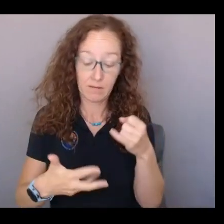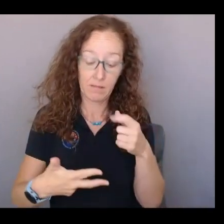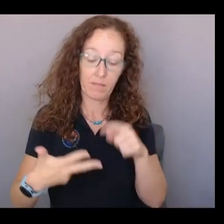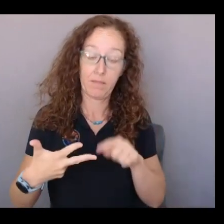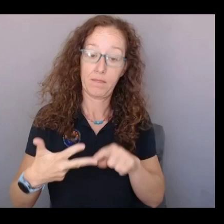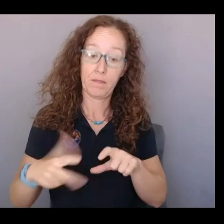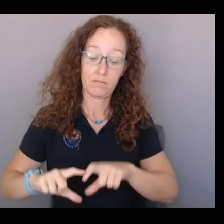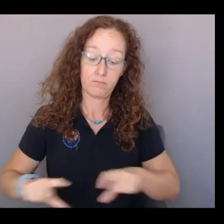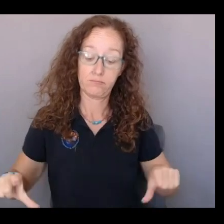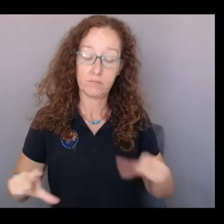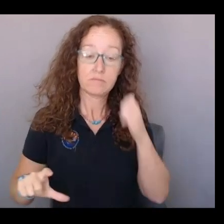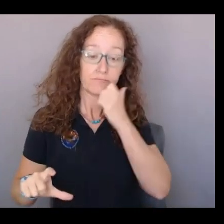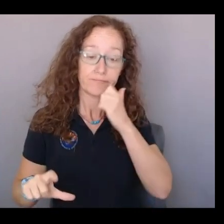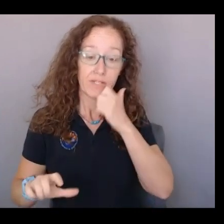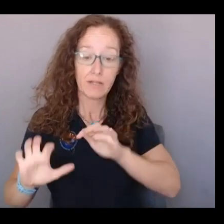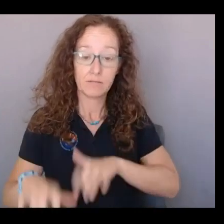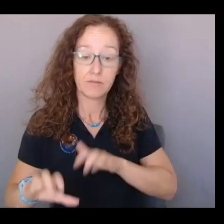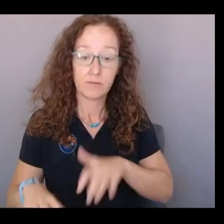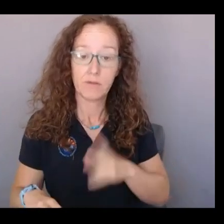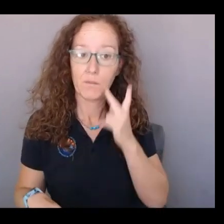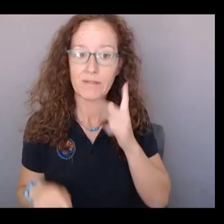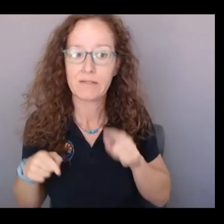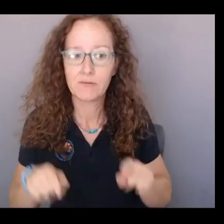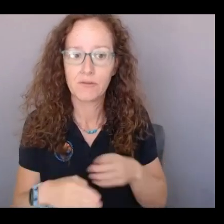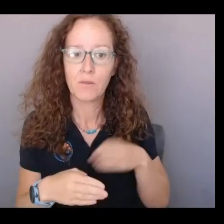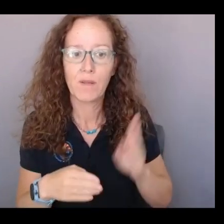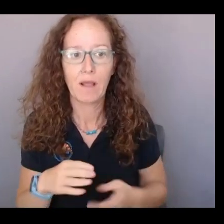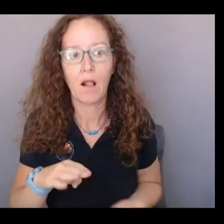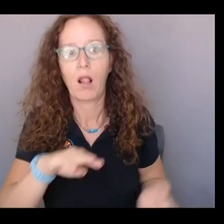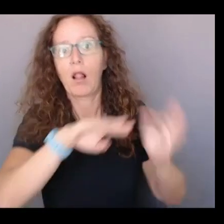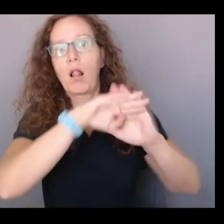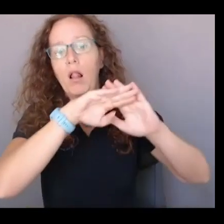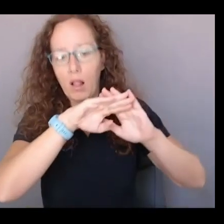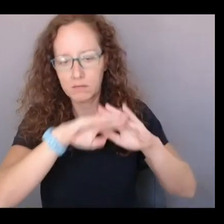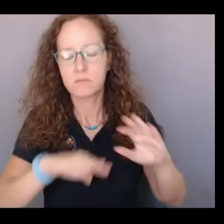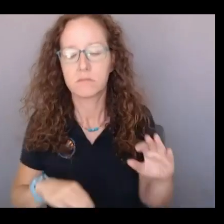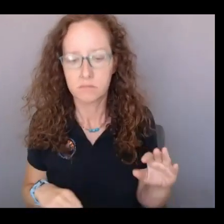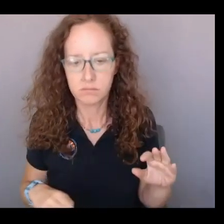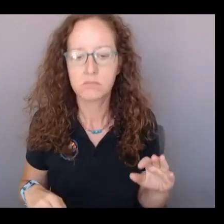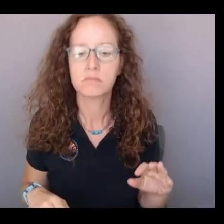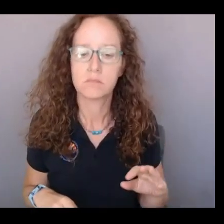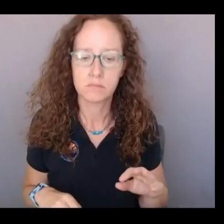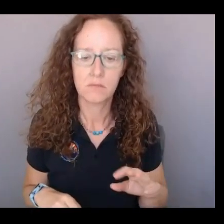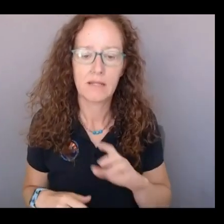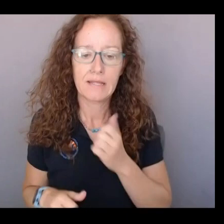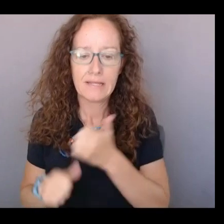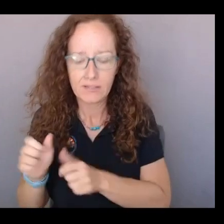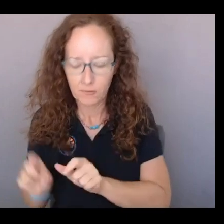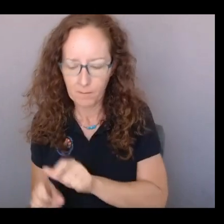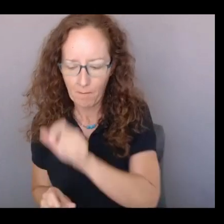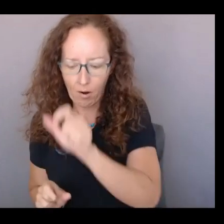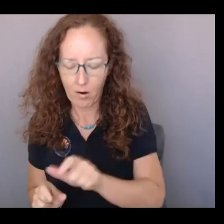amounts. These are one hour bars here just showing you what the models are predicting for rainfall. But Saturday, Sunday,